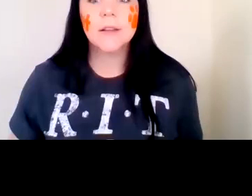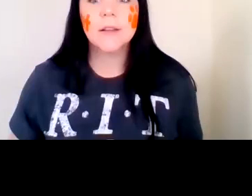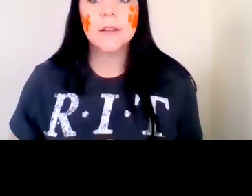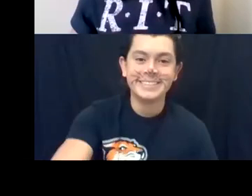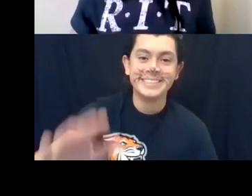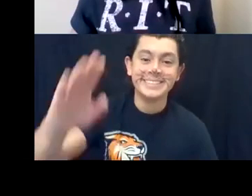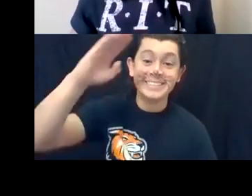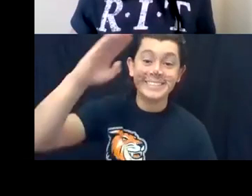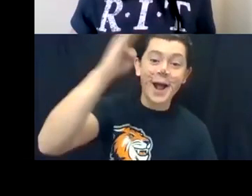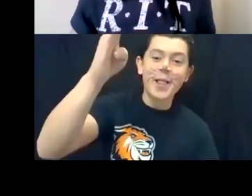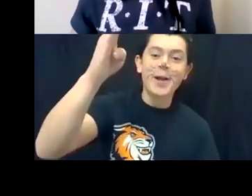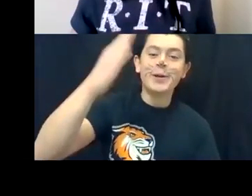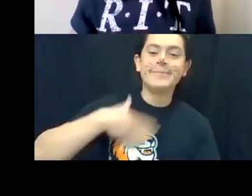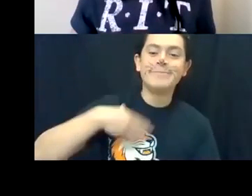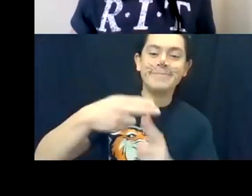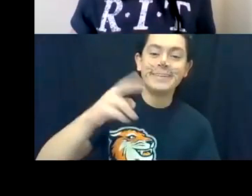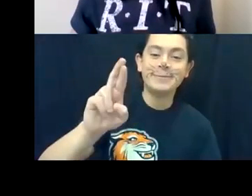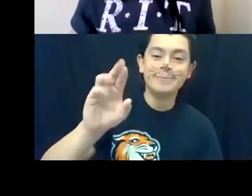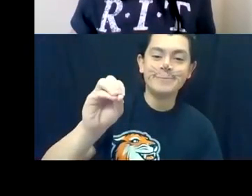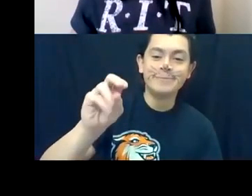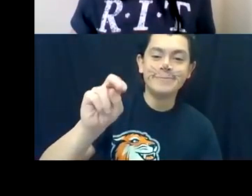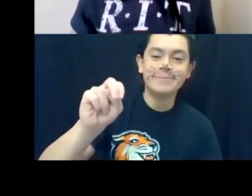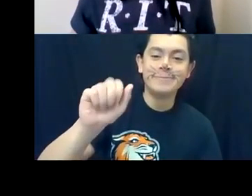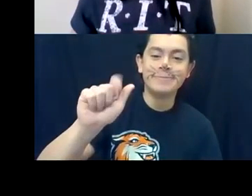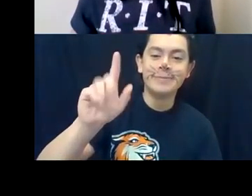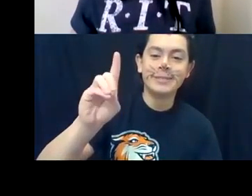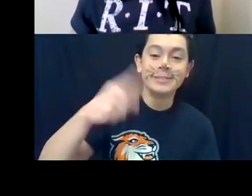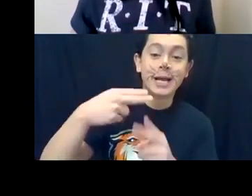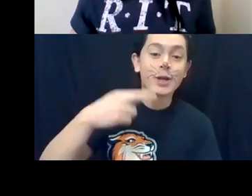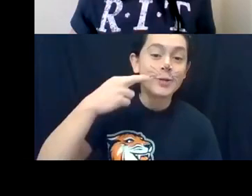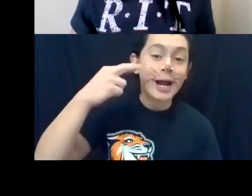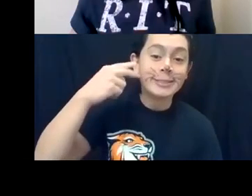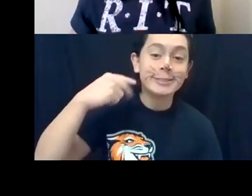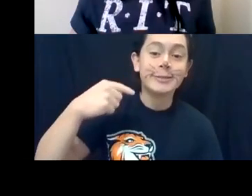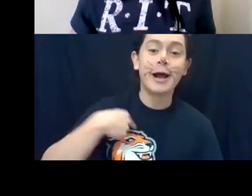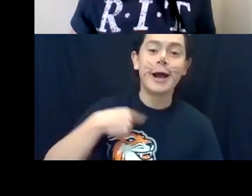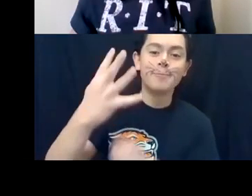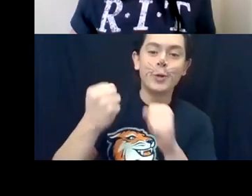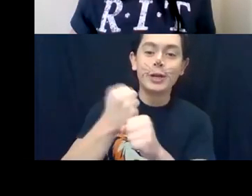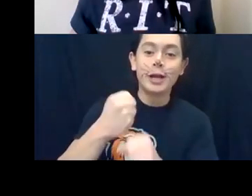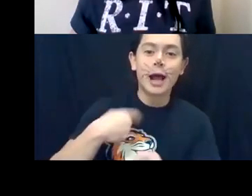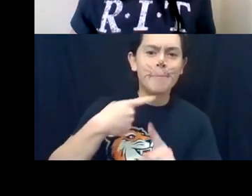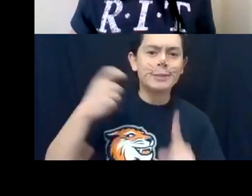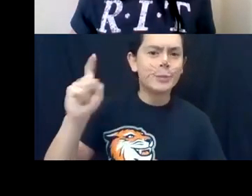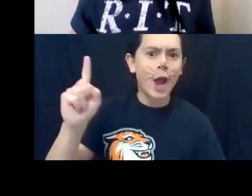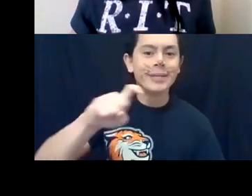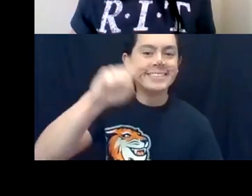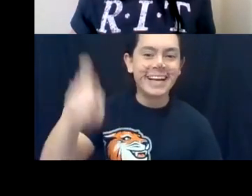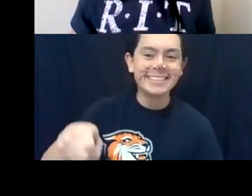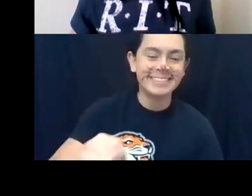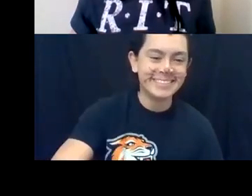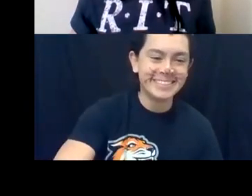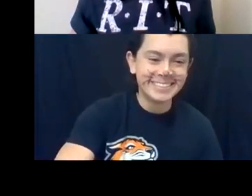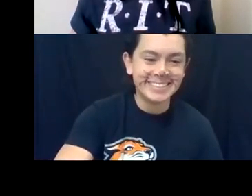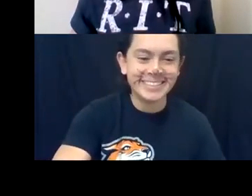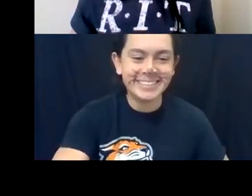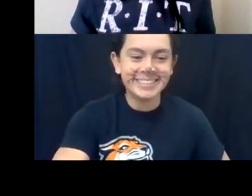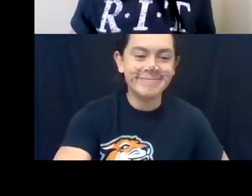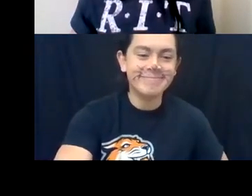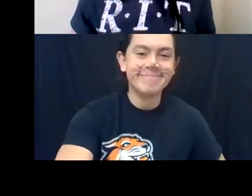Matt: And my next actor! Ronald: Hi there. My name is Ronald. This is my signed name, and I'm a fourth-year student from Texas.